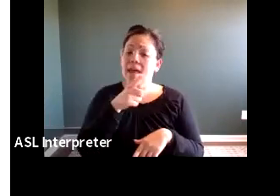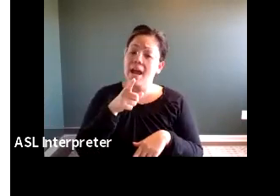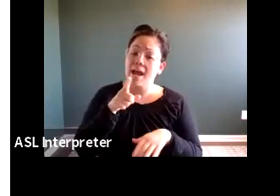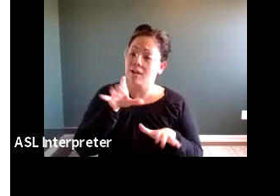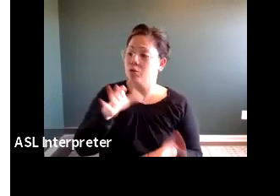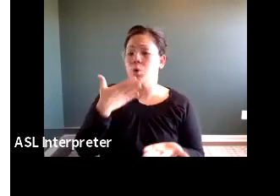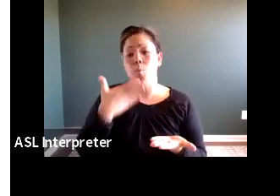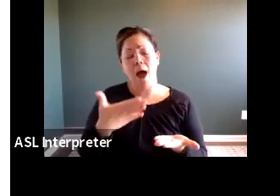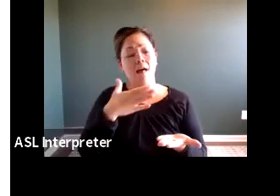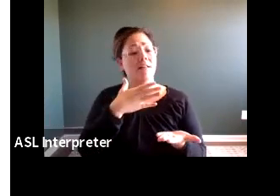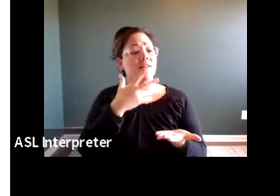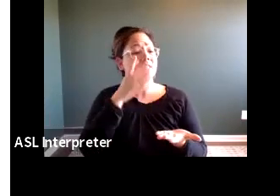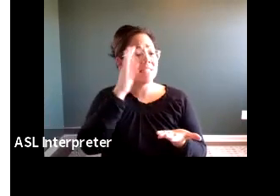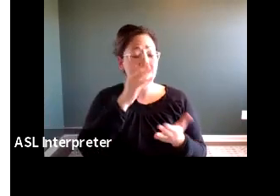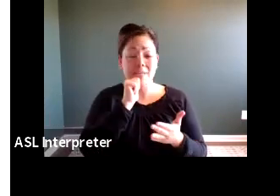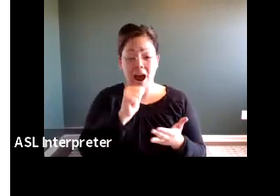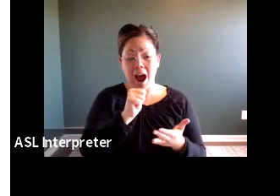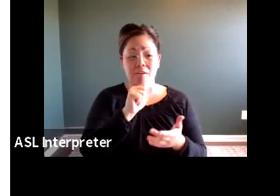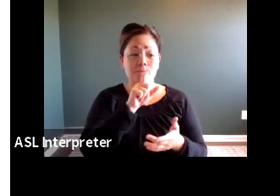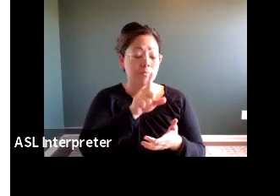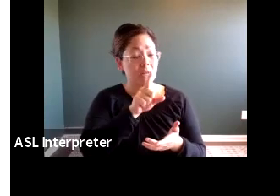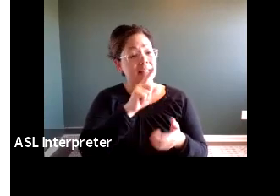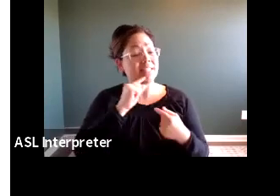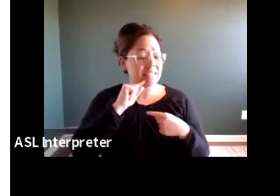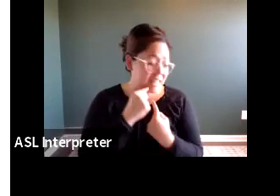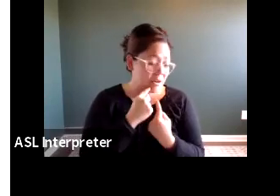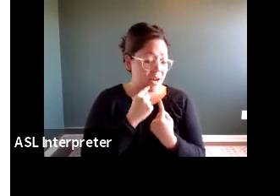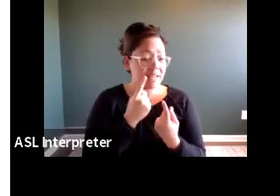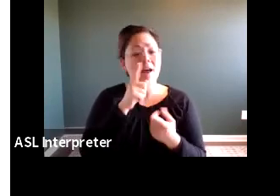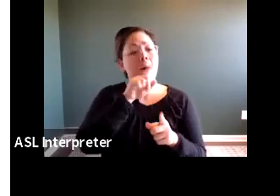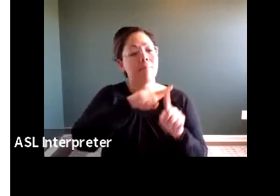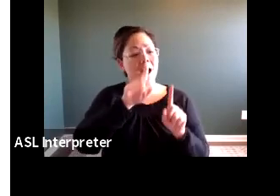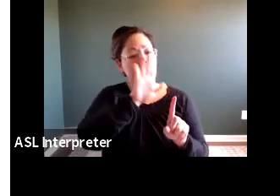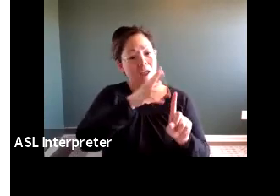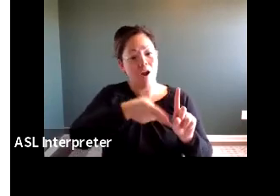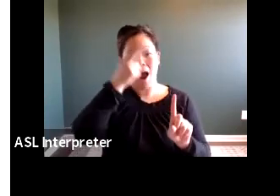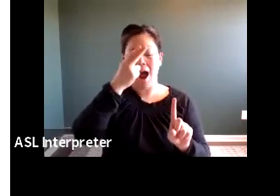the risk of them spreading it to the more at risk populations is high. And a lot of has been contributed